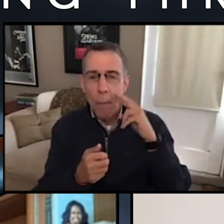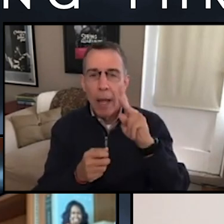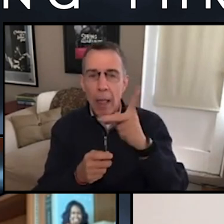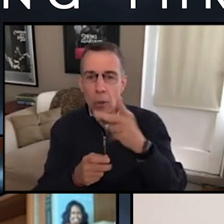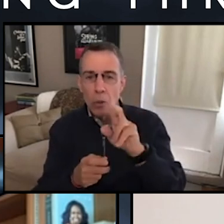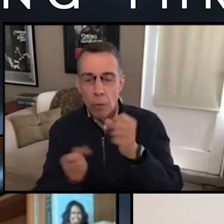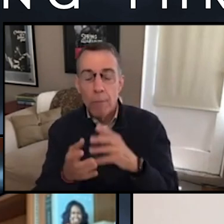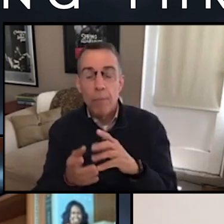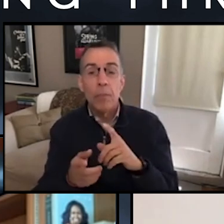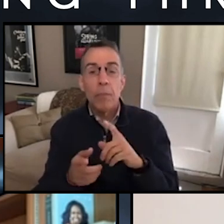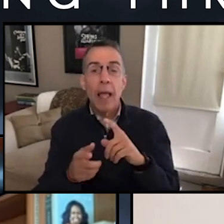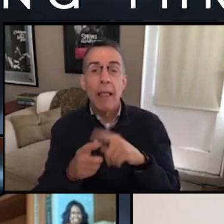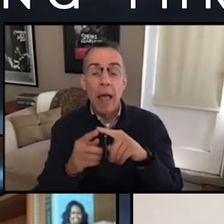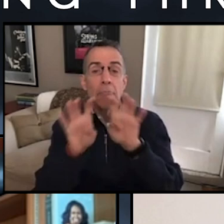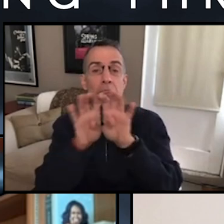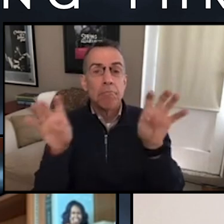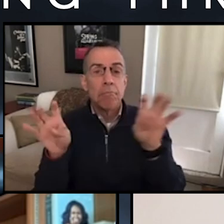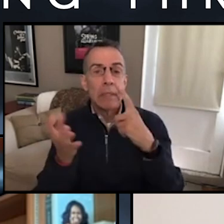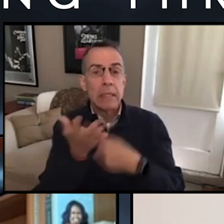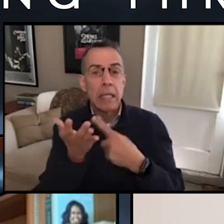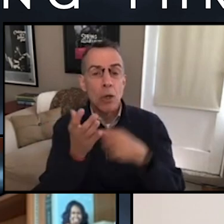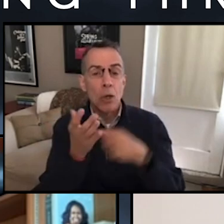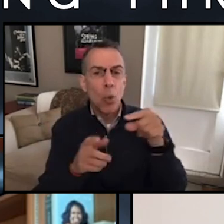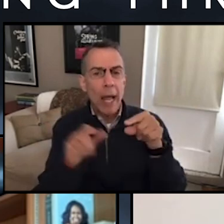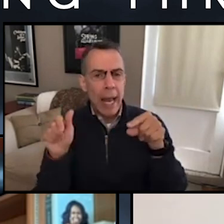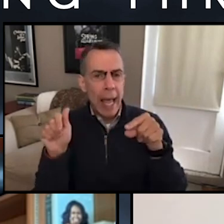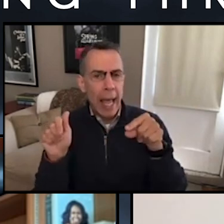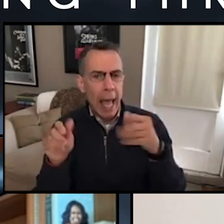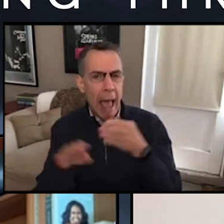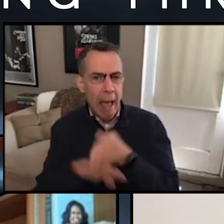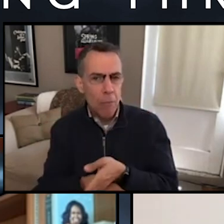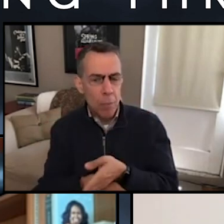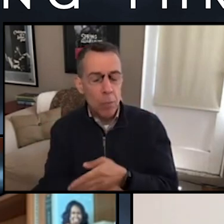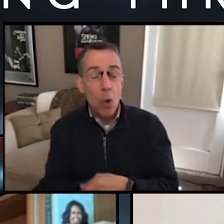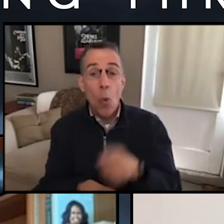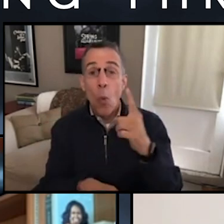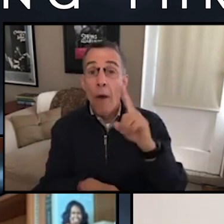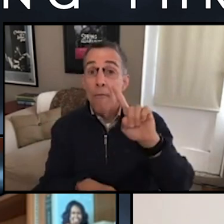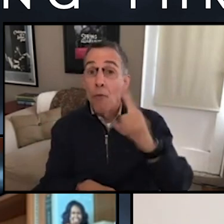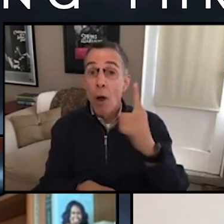then a panel discussion and Q&A. One of the very first people to stand up at our